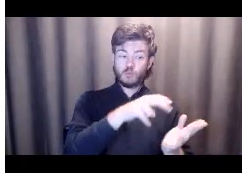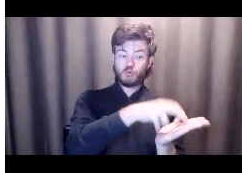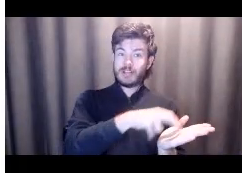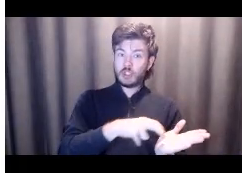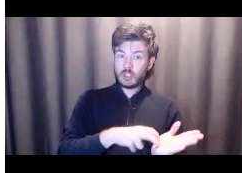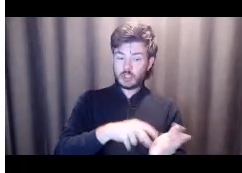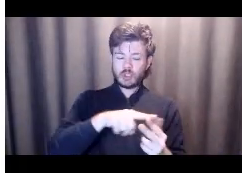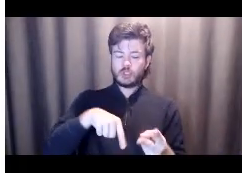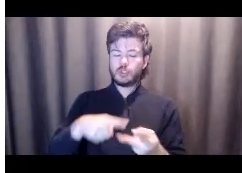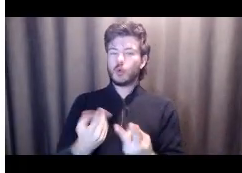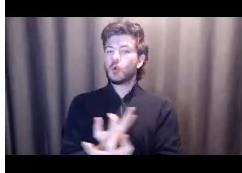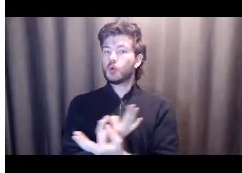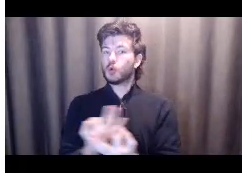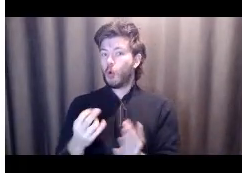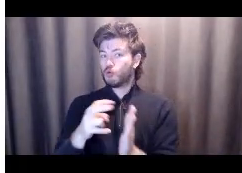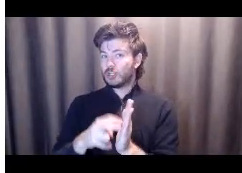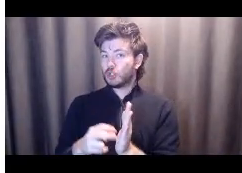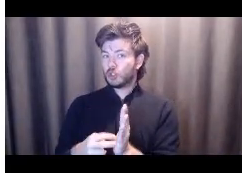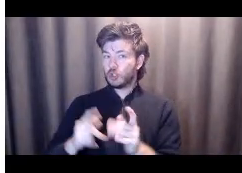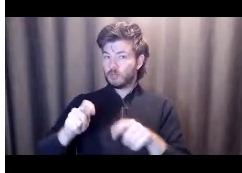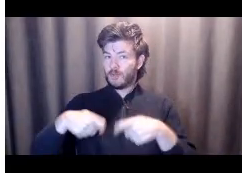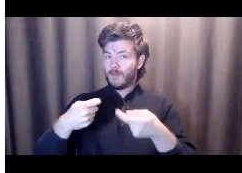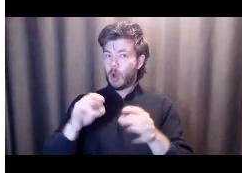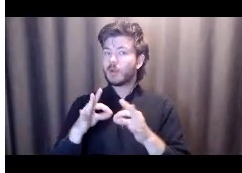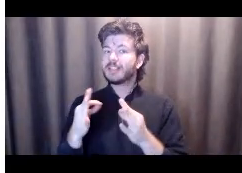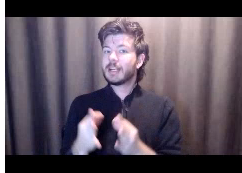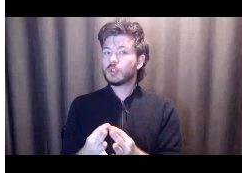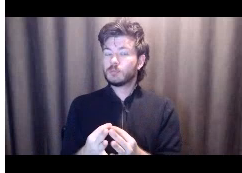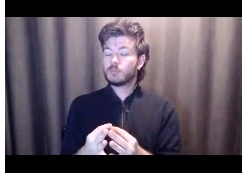and negotiate prices with those providers.